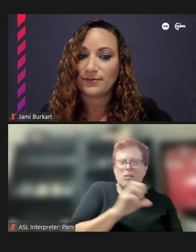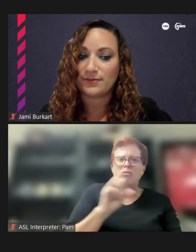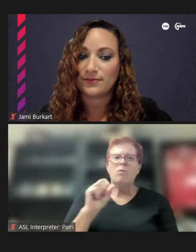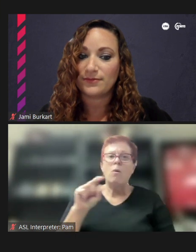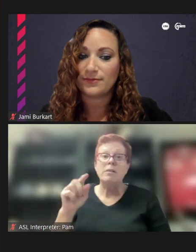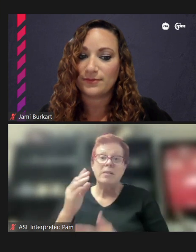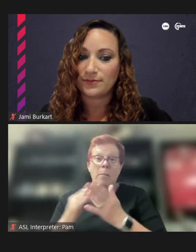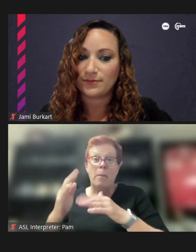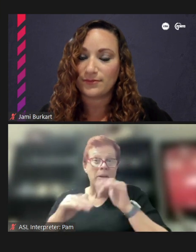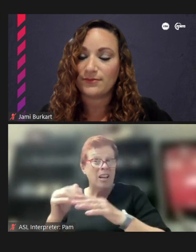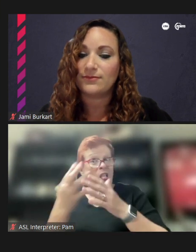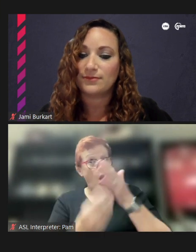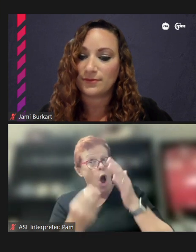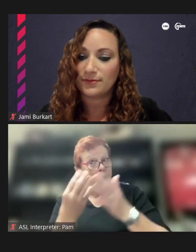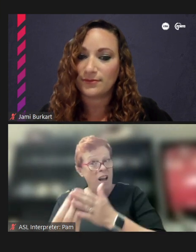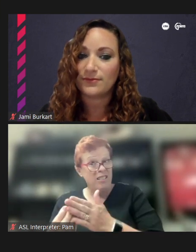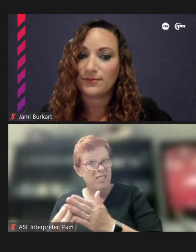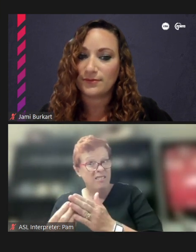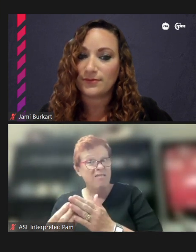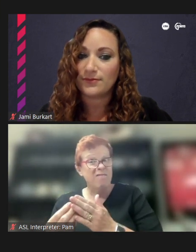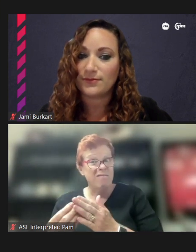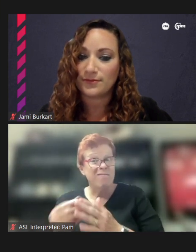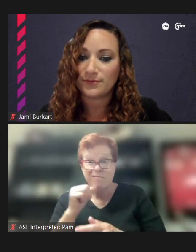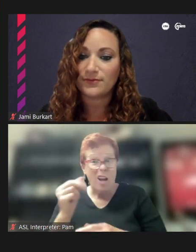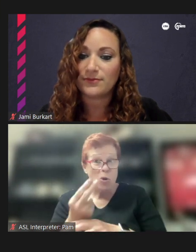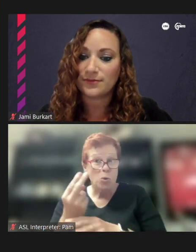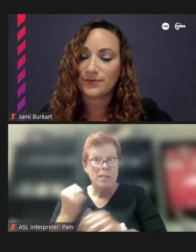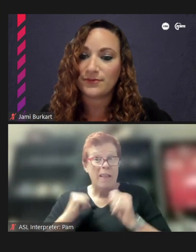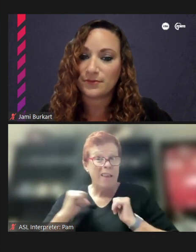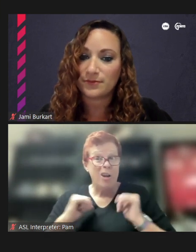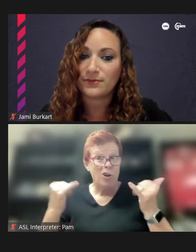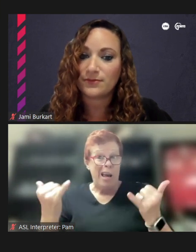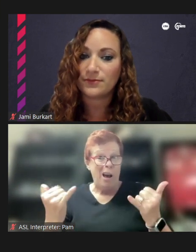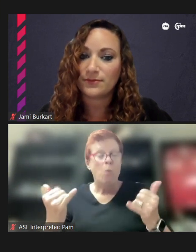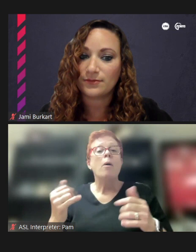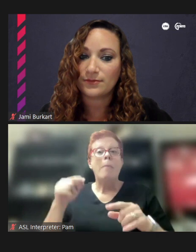have been lost since then or they're not used as theaters anymore. This is still a theater district,